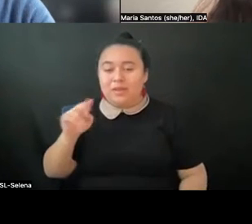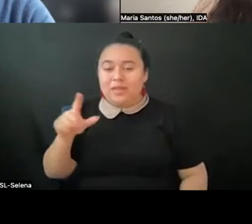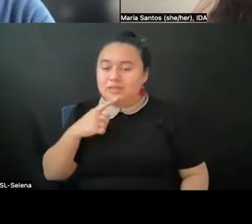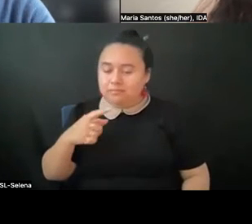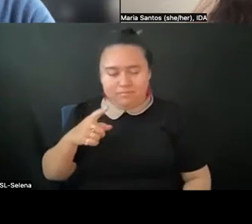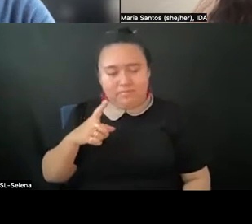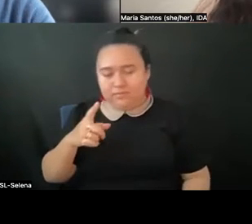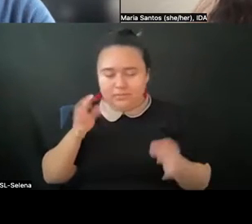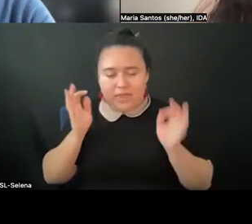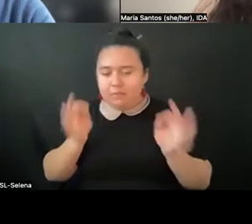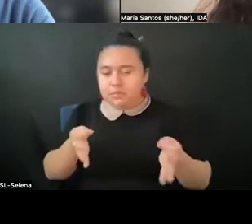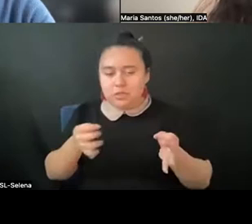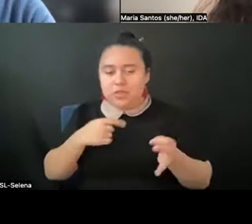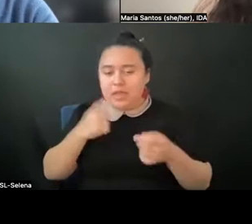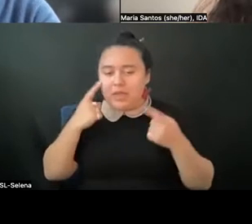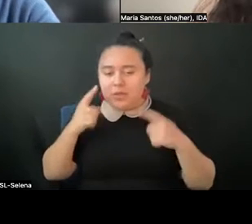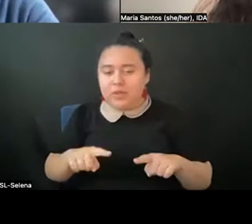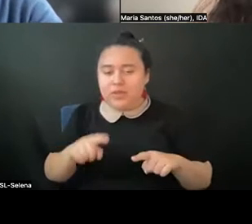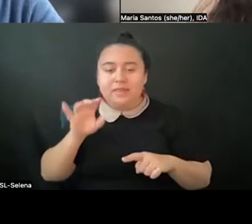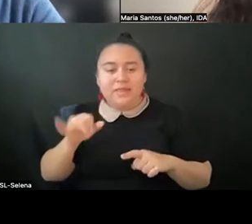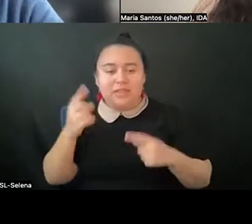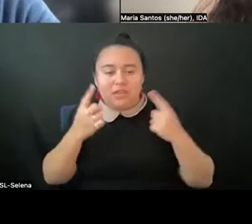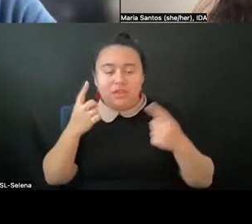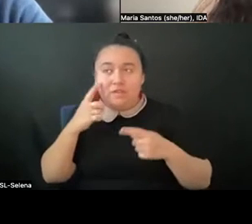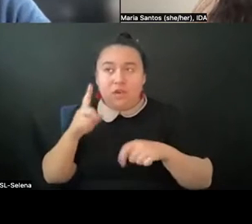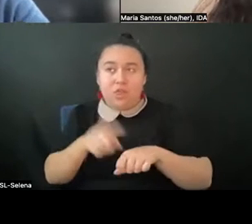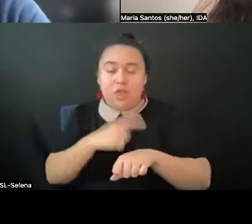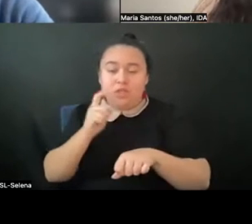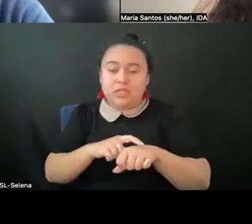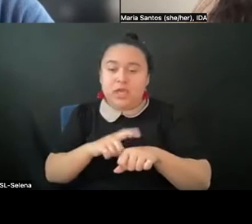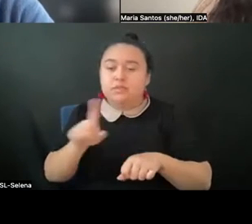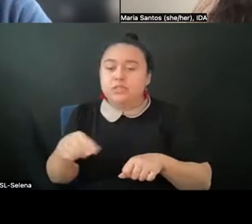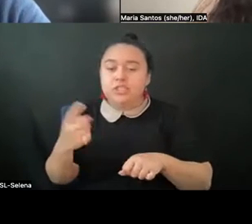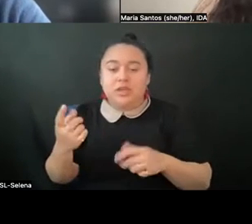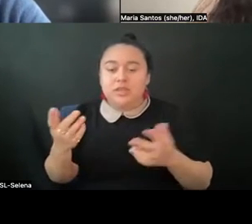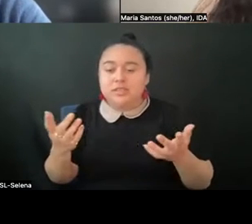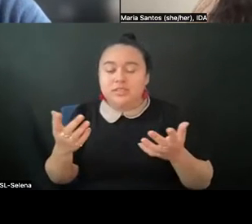Absolutely. That has been the thought for a long time.